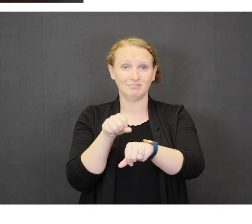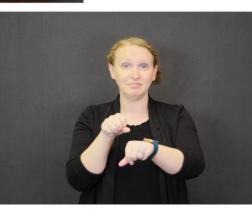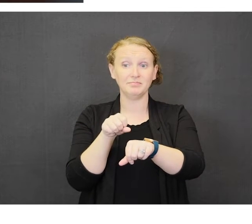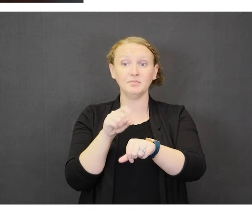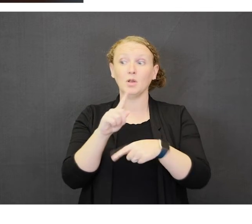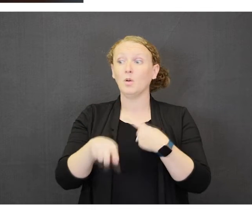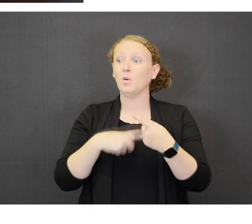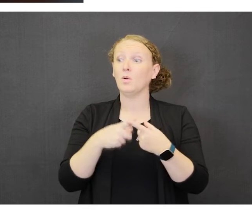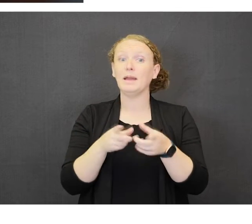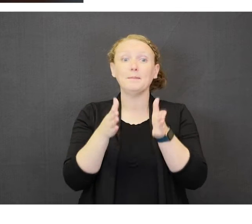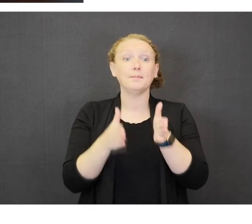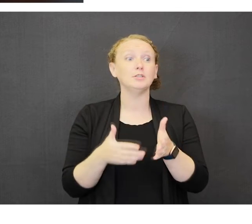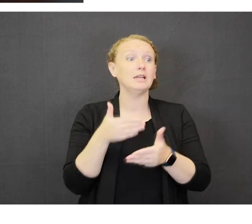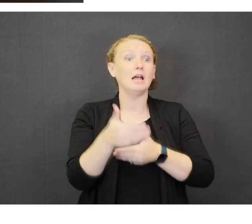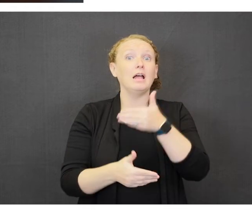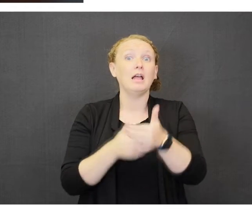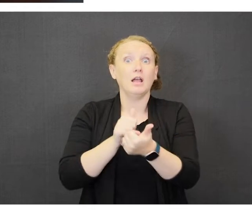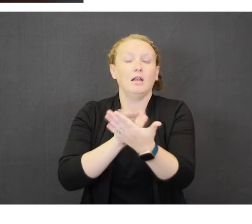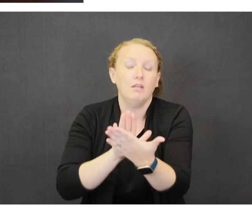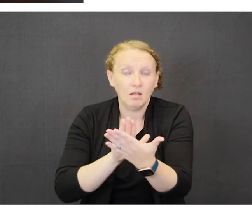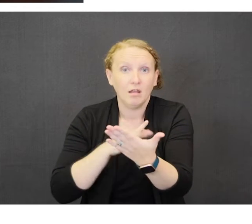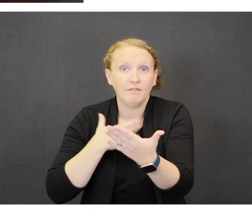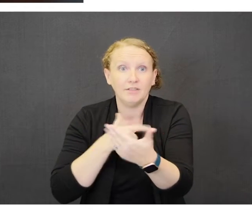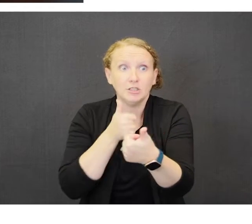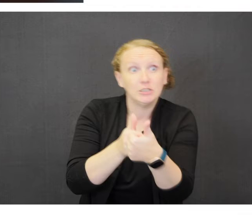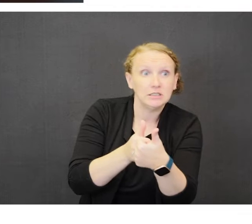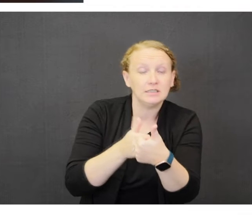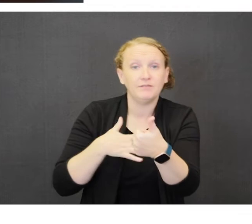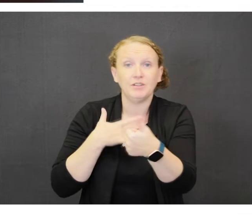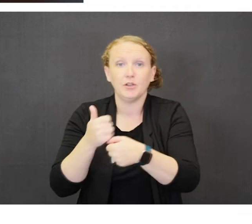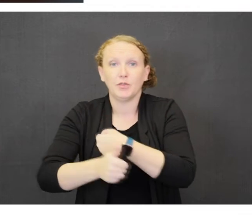of a threat or a challenge and everyone to some